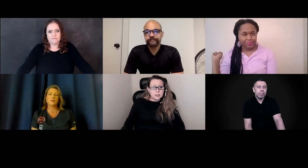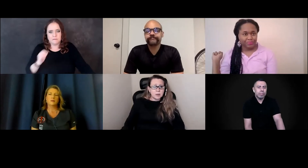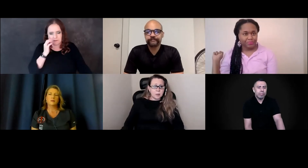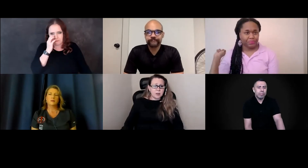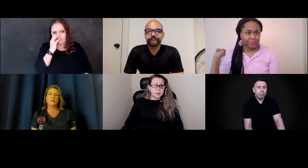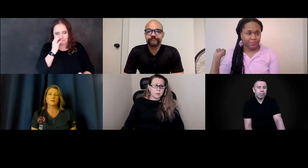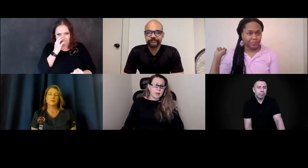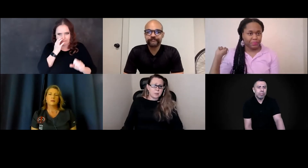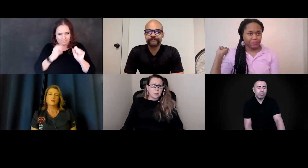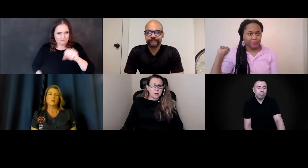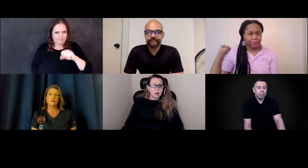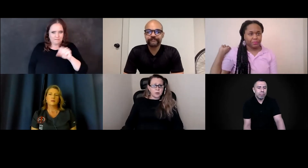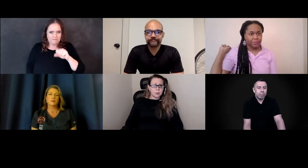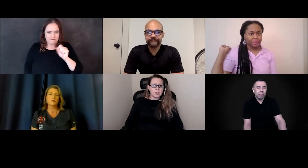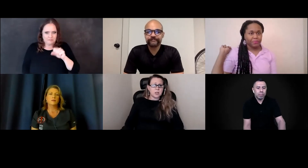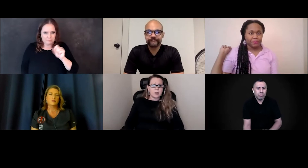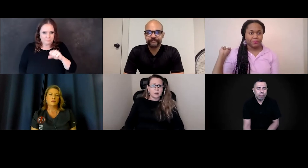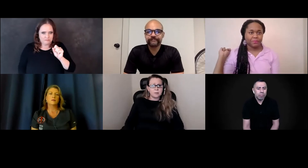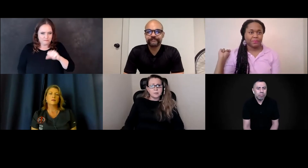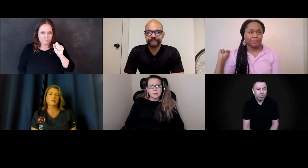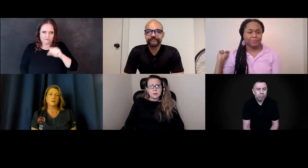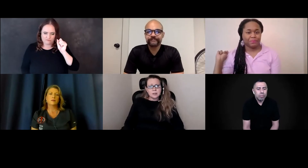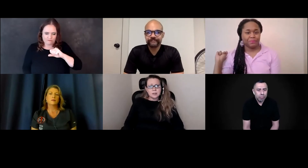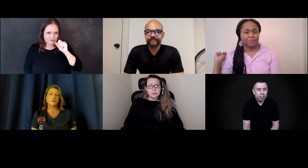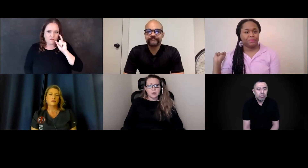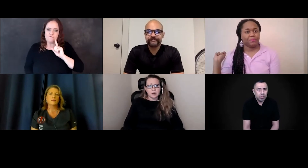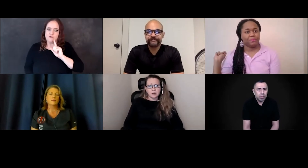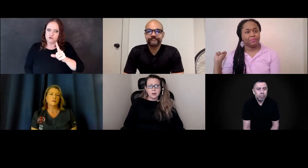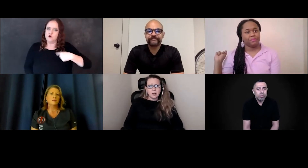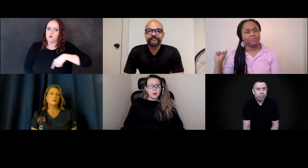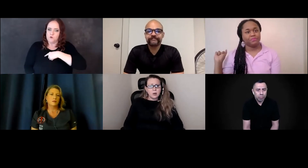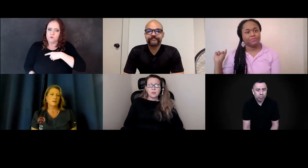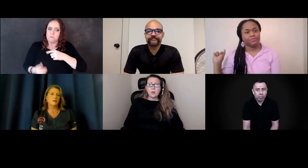something that benefits them. They most often appreciate that. Sarah Brown: For sure.